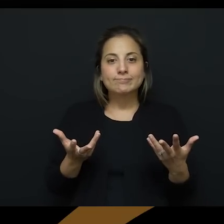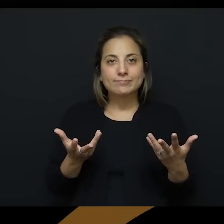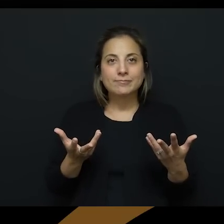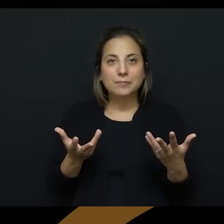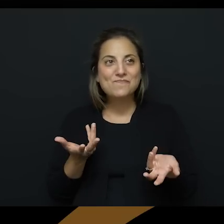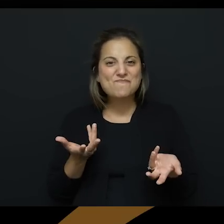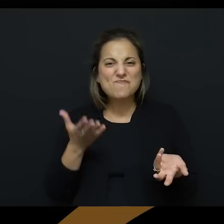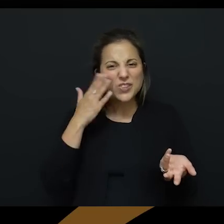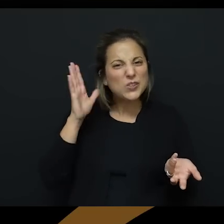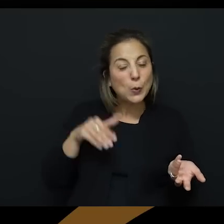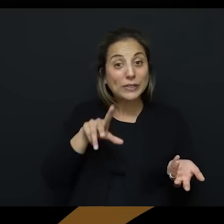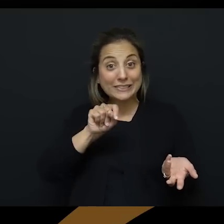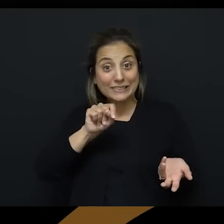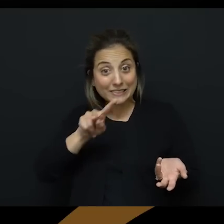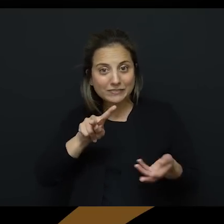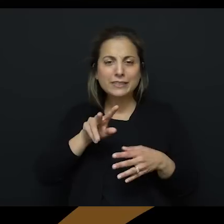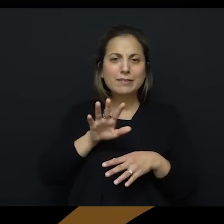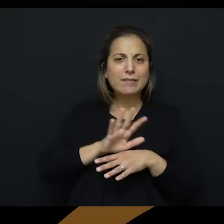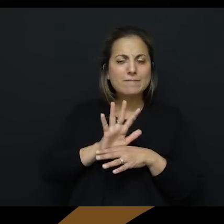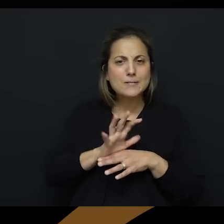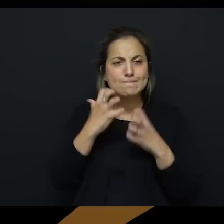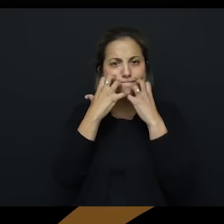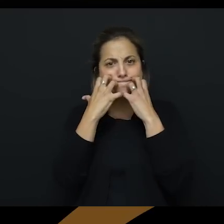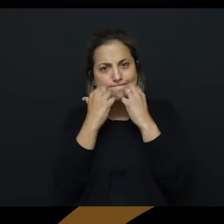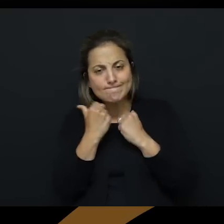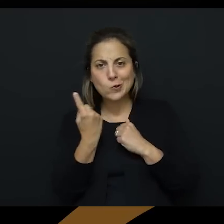You know, television and film has always meant something special to me.